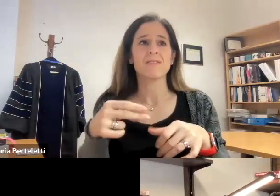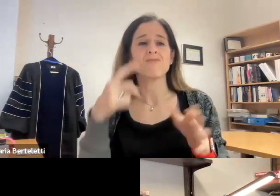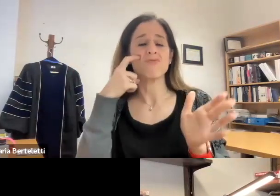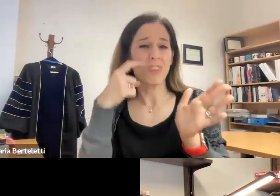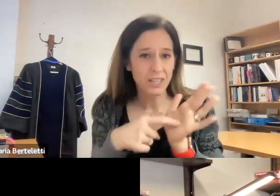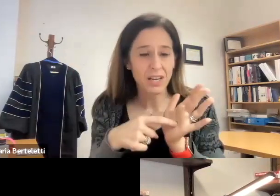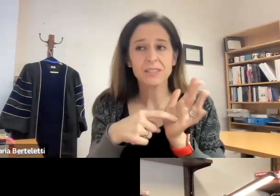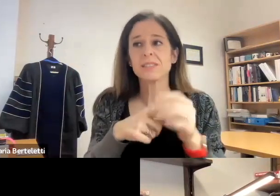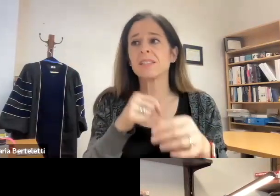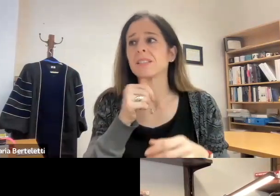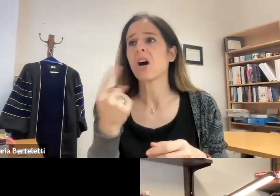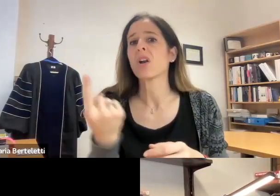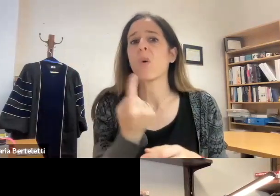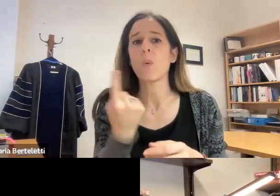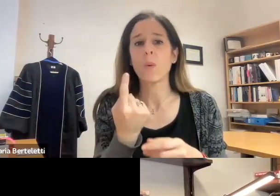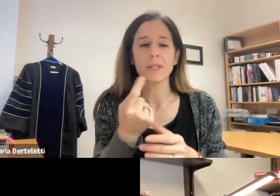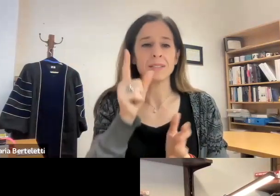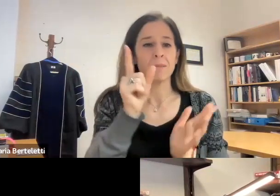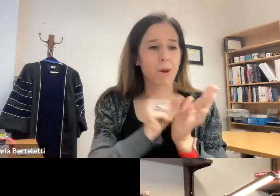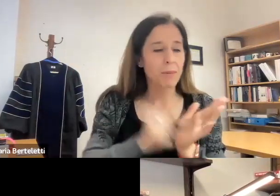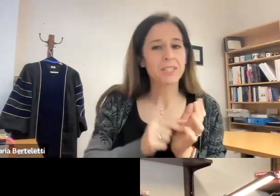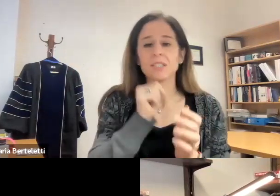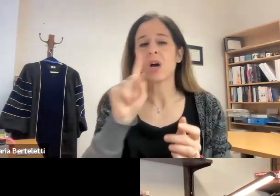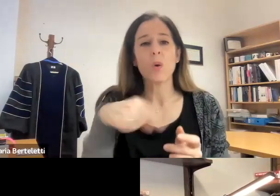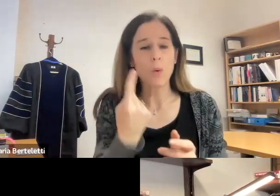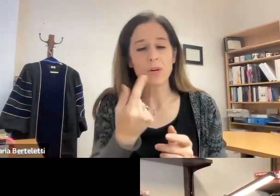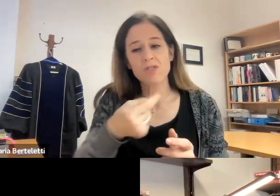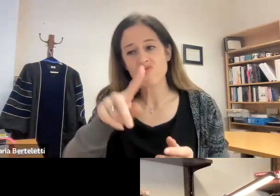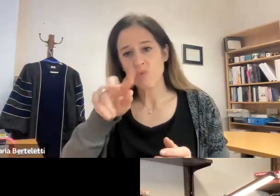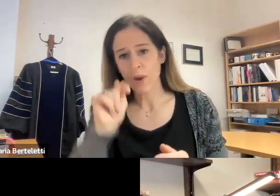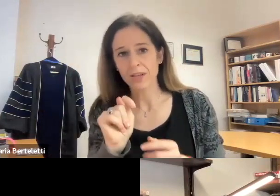just